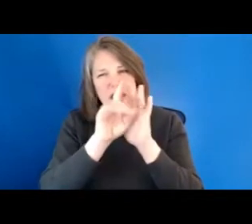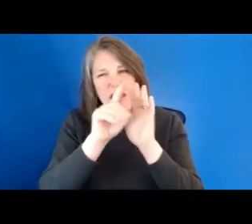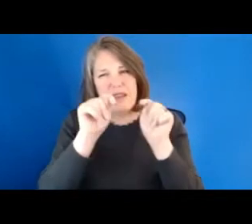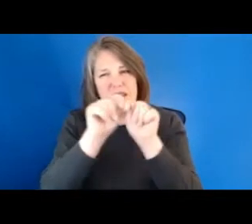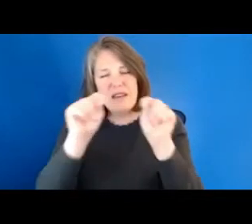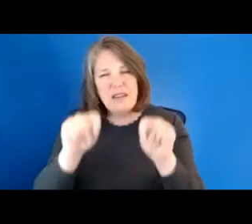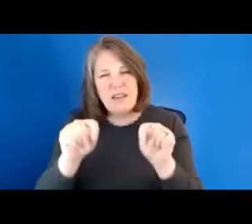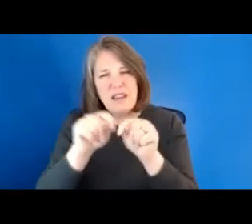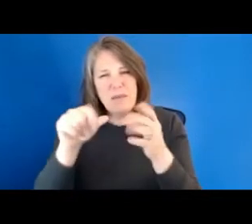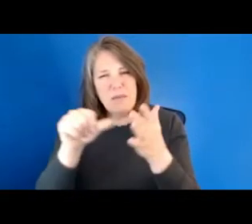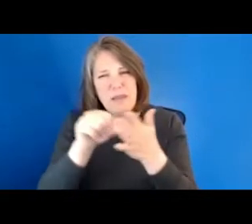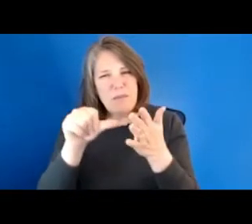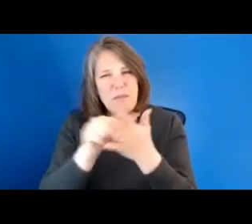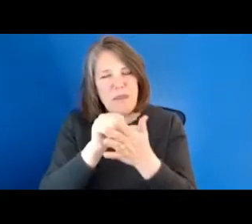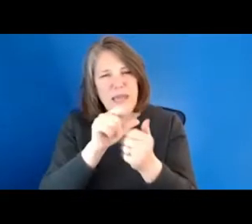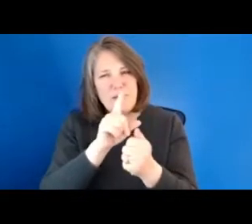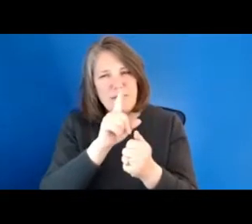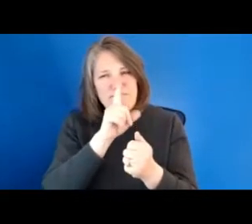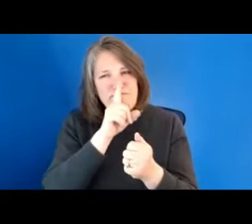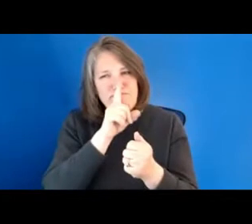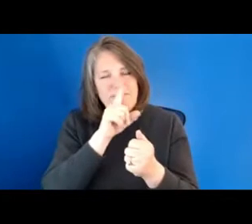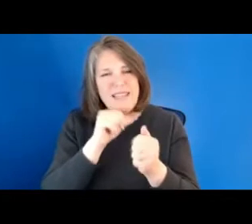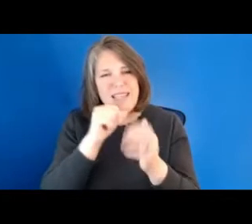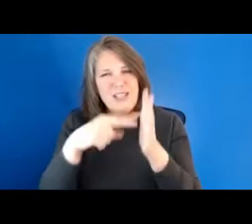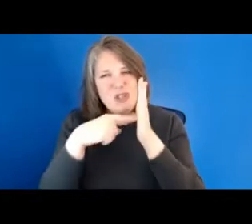it doesn't show which presentation it will be